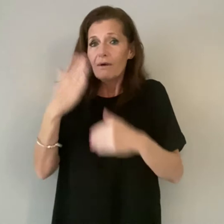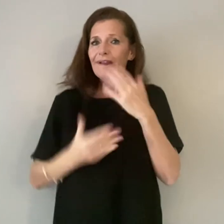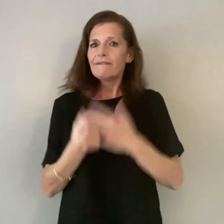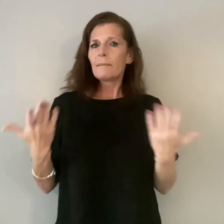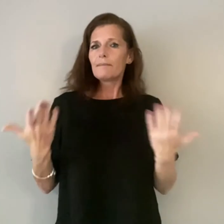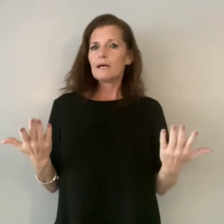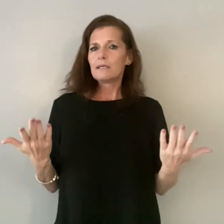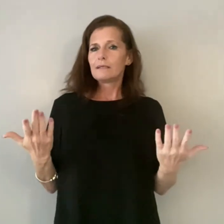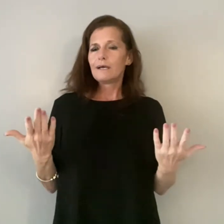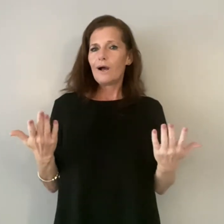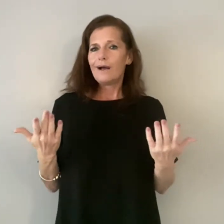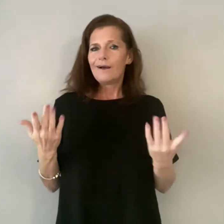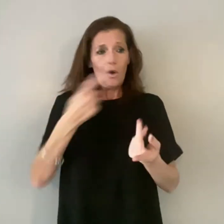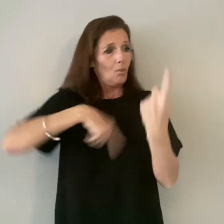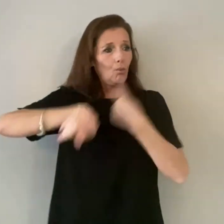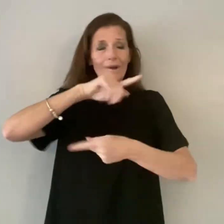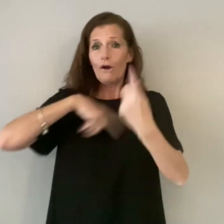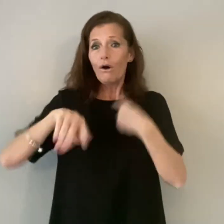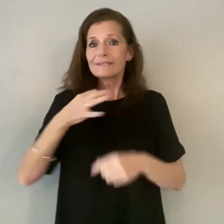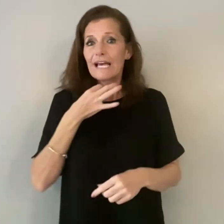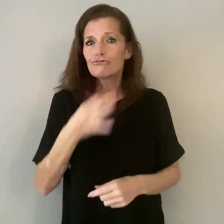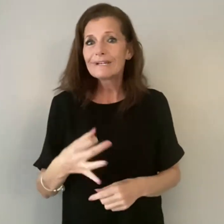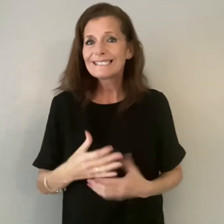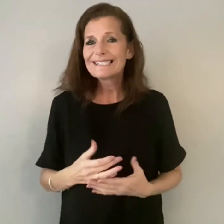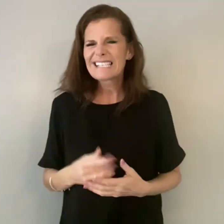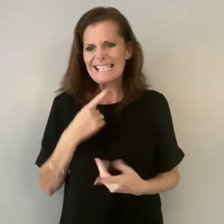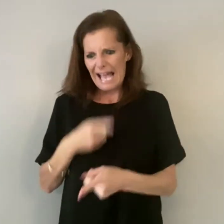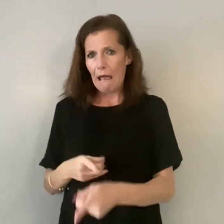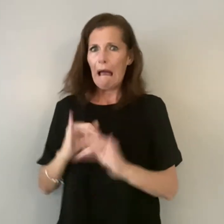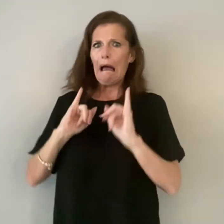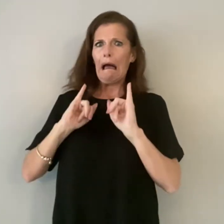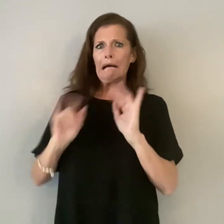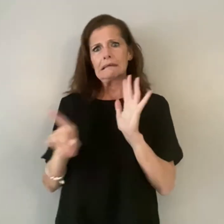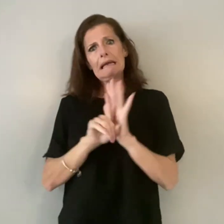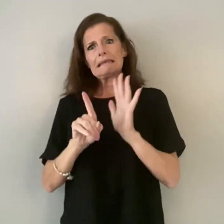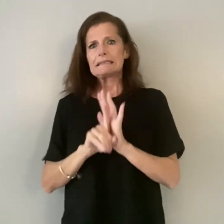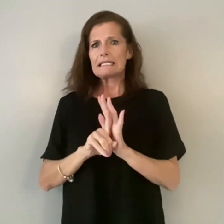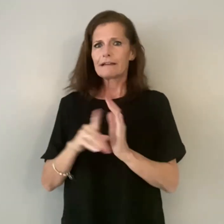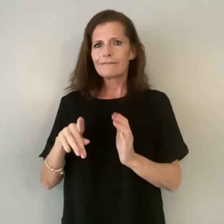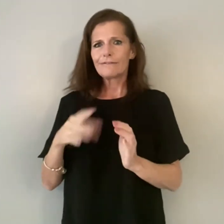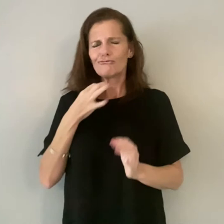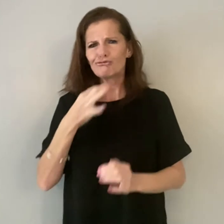they never walk, we all do it. And nobody would suggest that it's the wrong risk to take